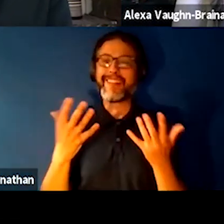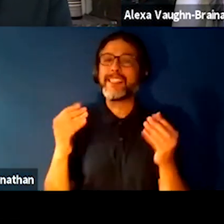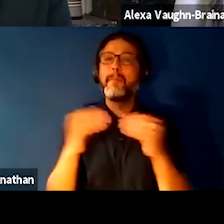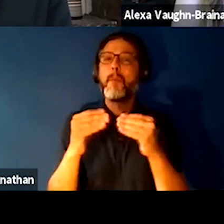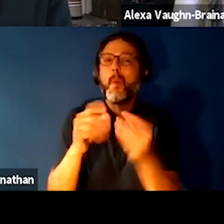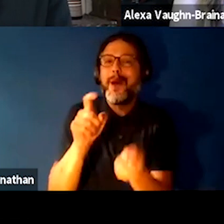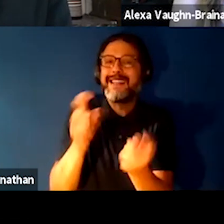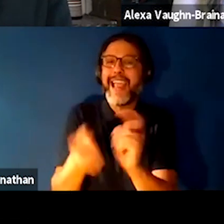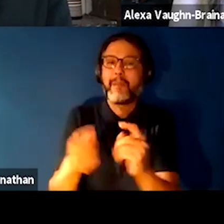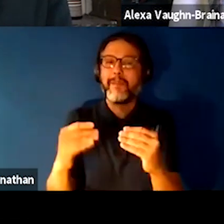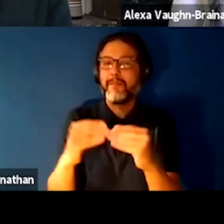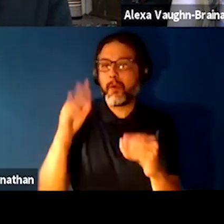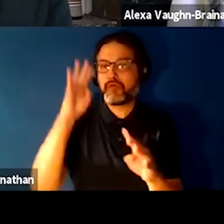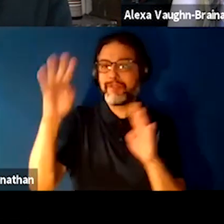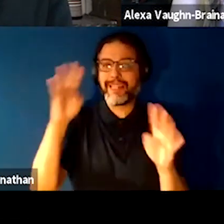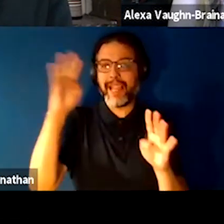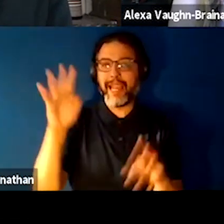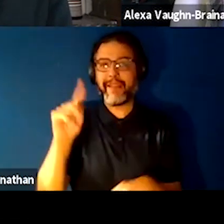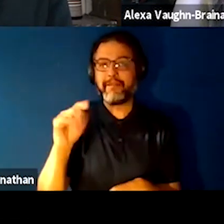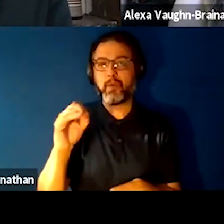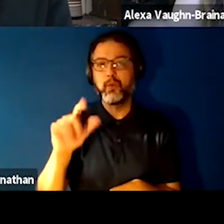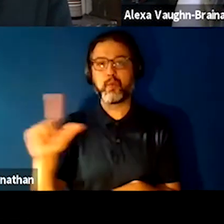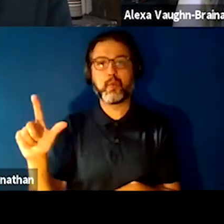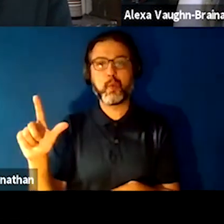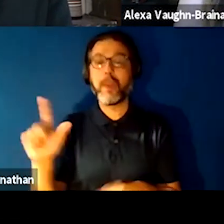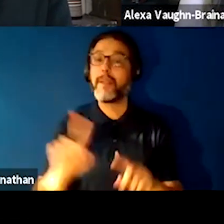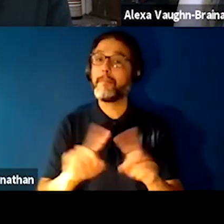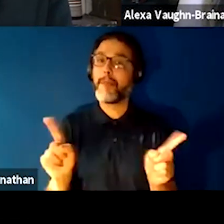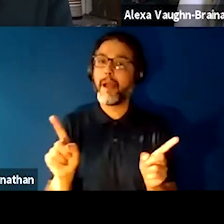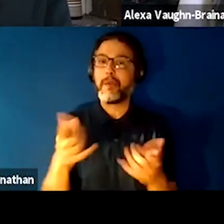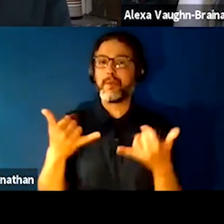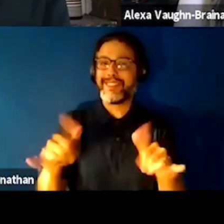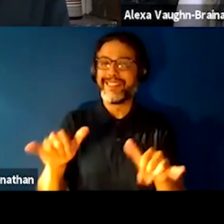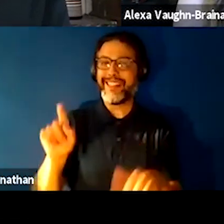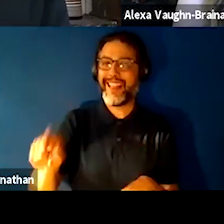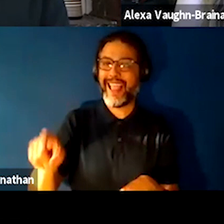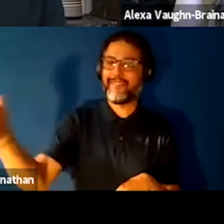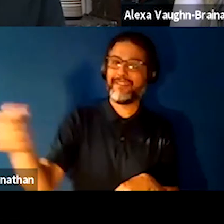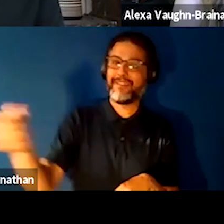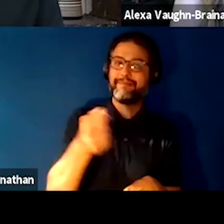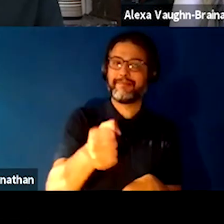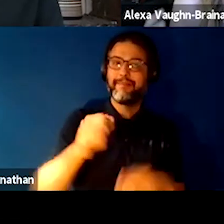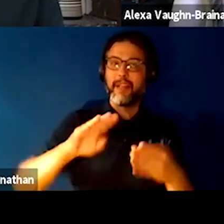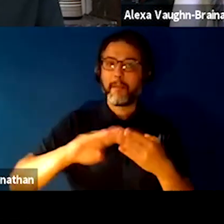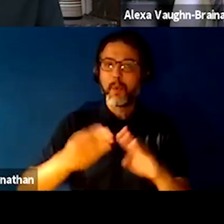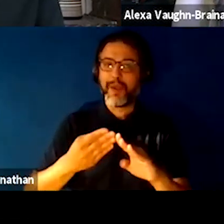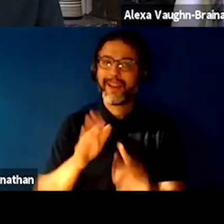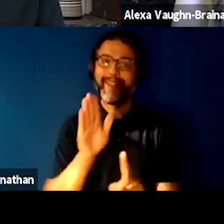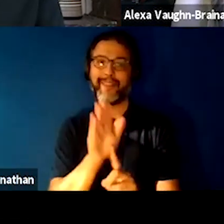the bare minimum of the ADA. But you still have to bring in community input, like, specifically from disabled and deaf